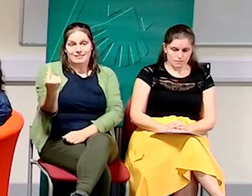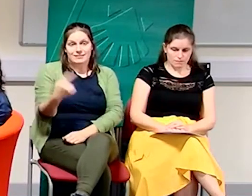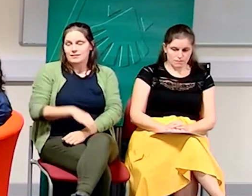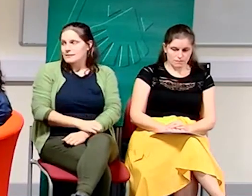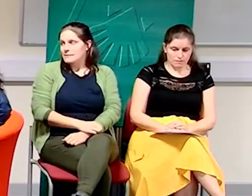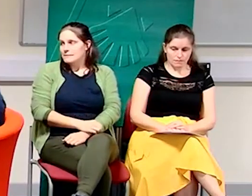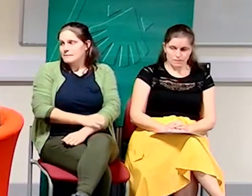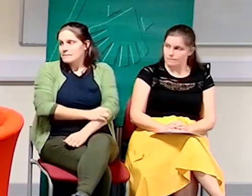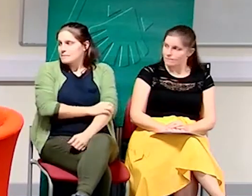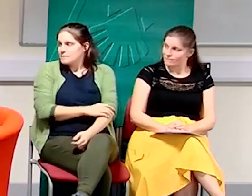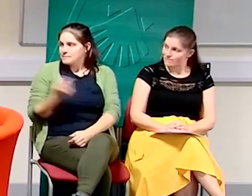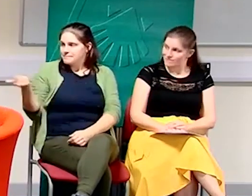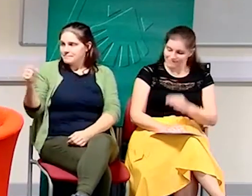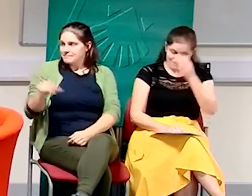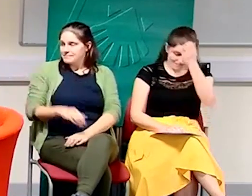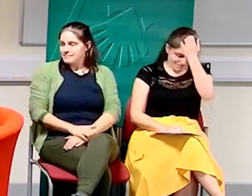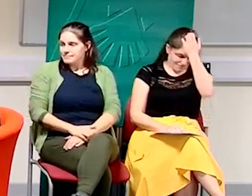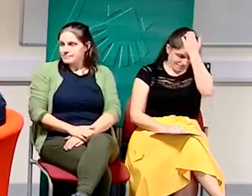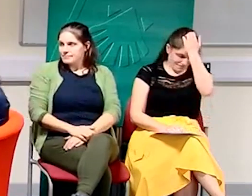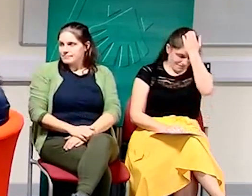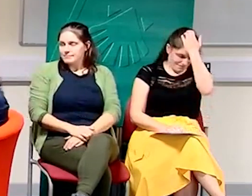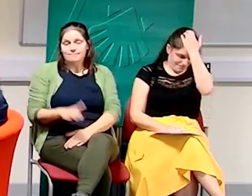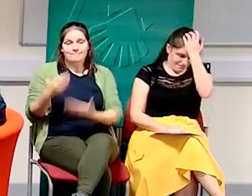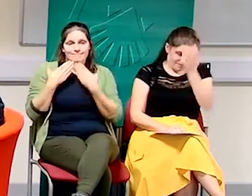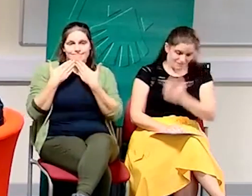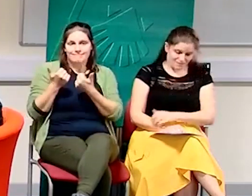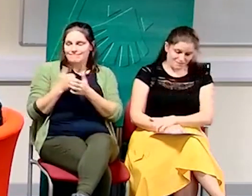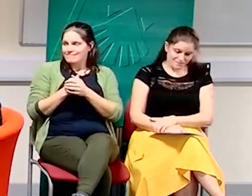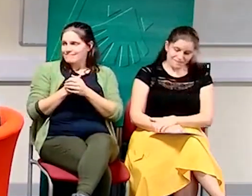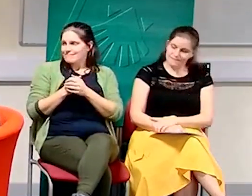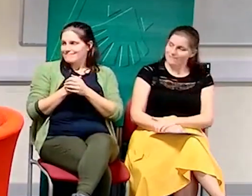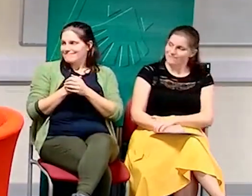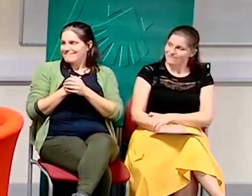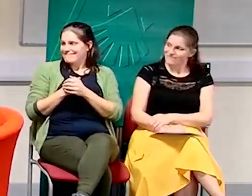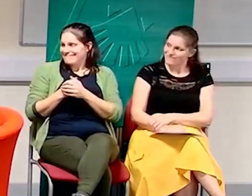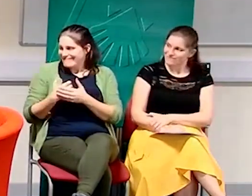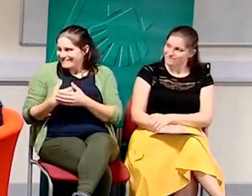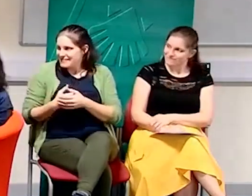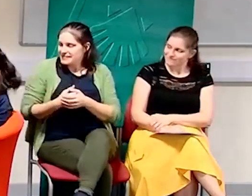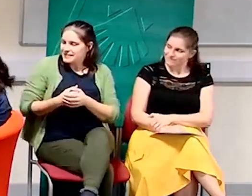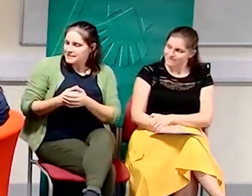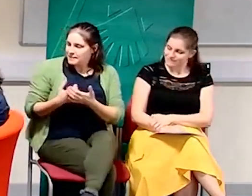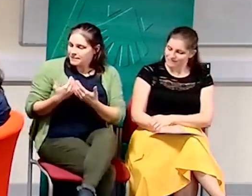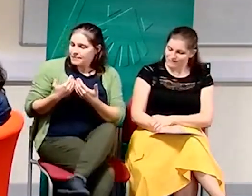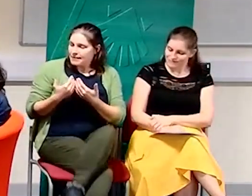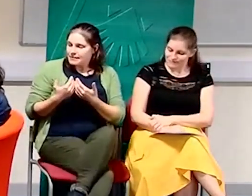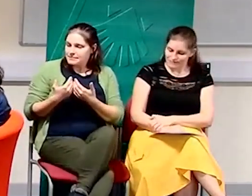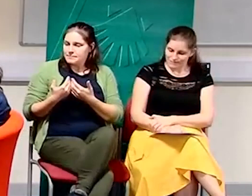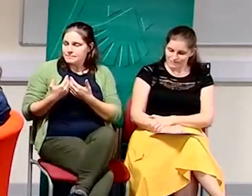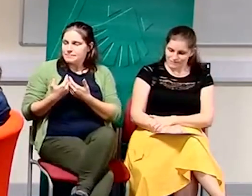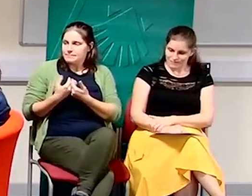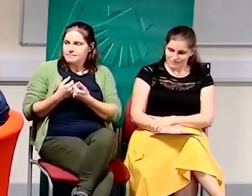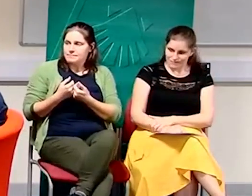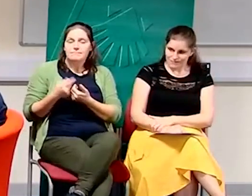to Anna I'm sorry thanks I'm covered Ruth thank you and so that's definitely what uh we saw um